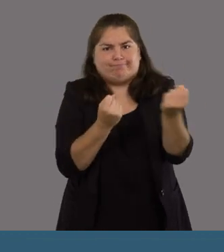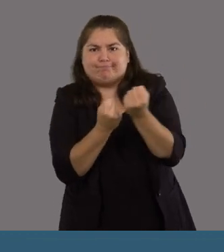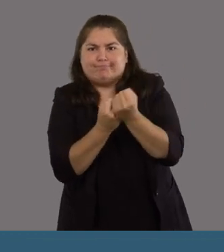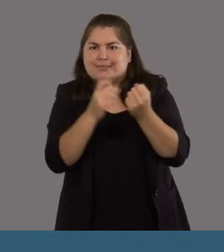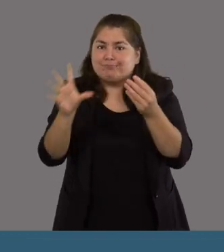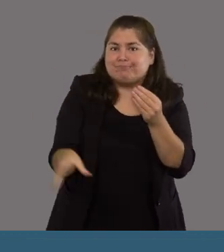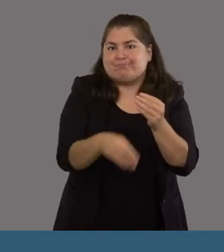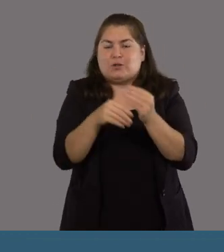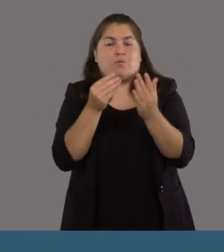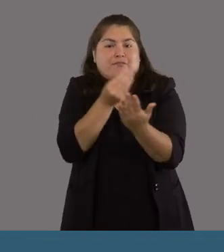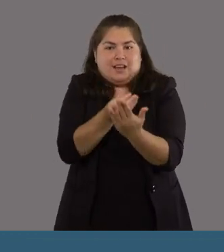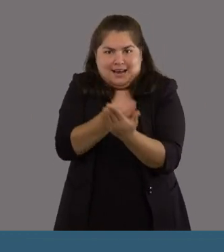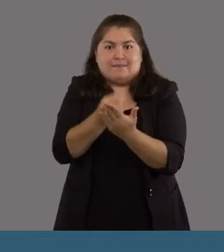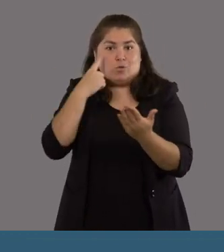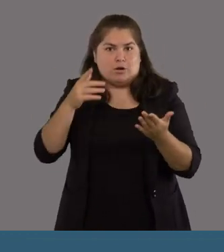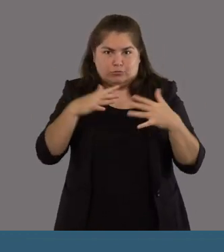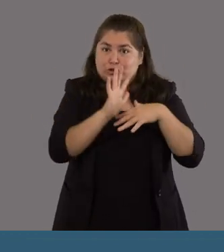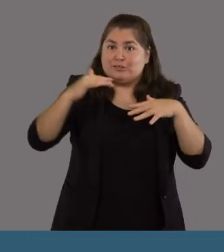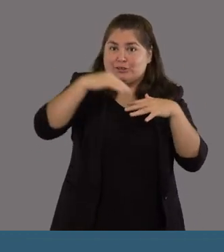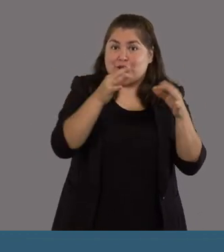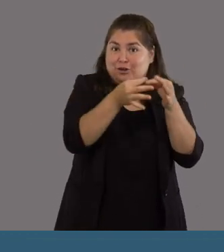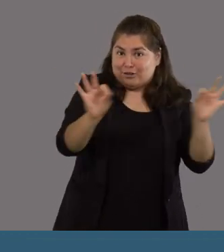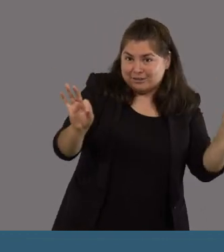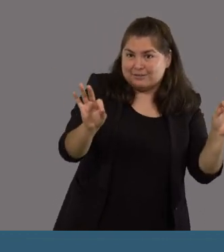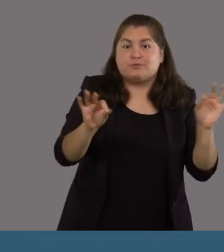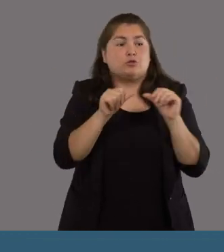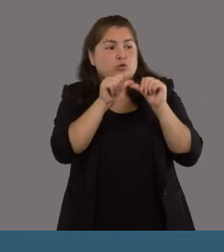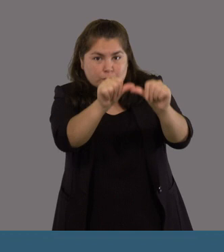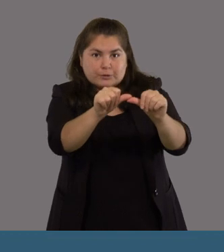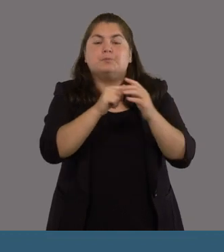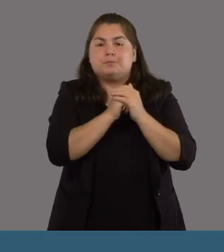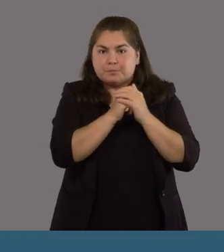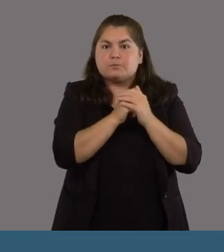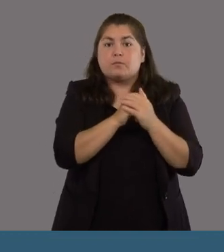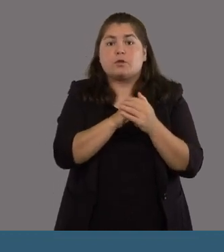provide support and additional funding for Indigenous language and resilience,